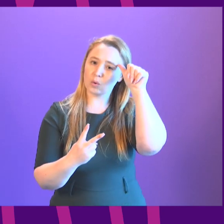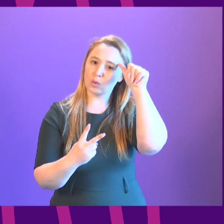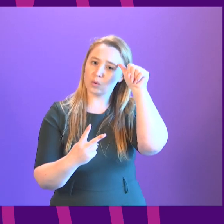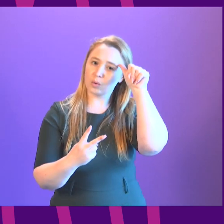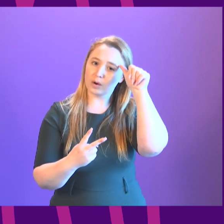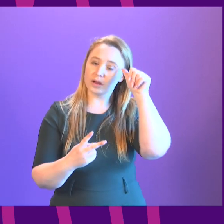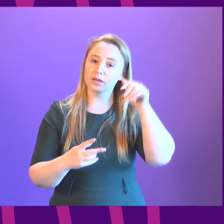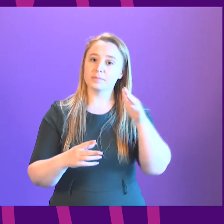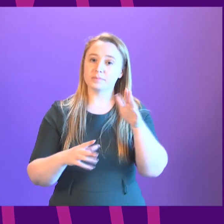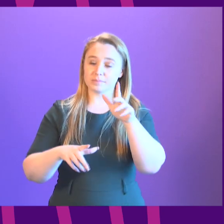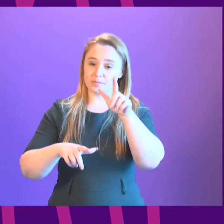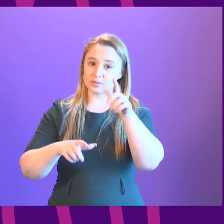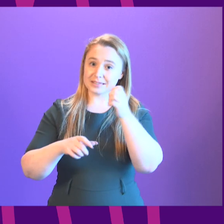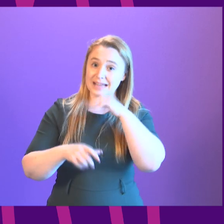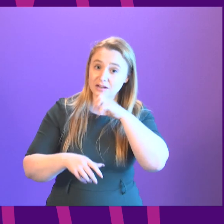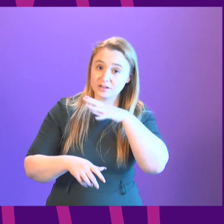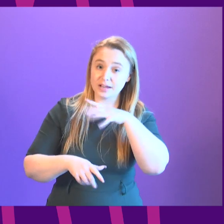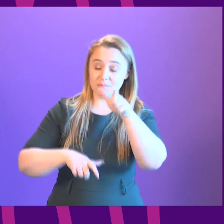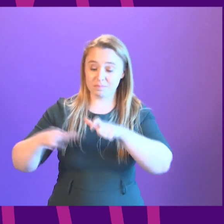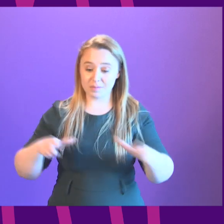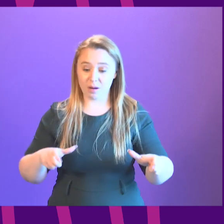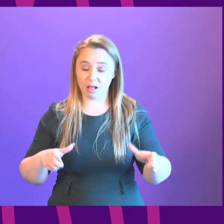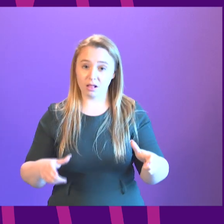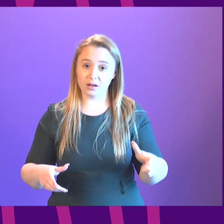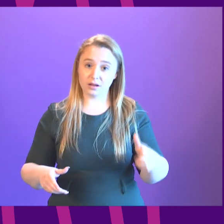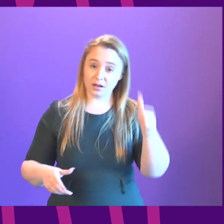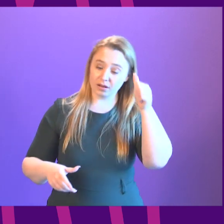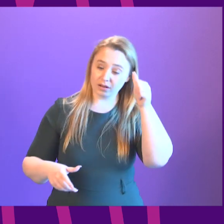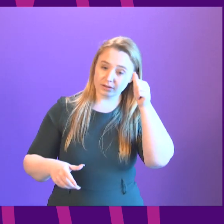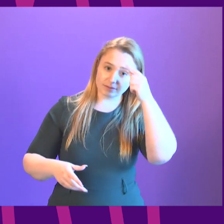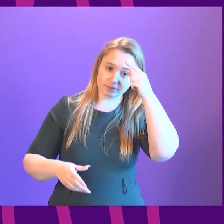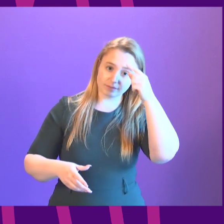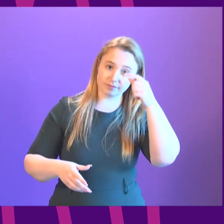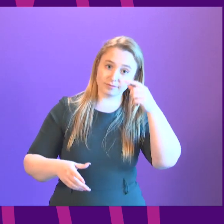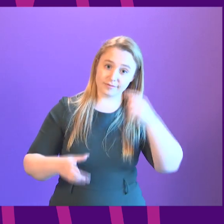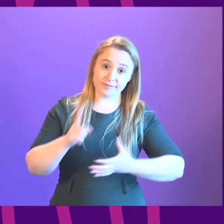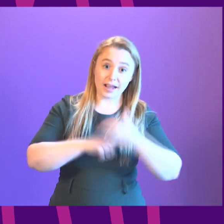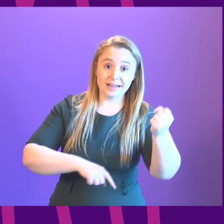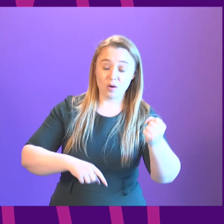last Saturday for everybody to hear that we were going to level 4 across most of the country